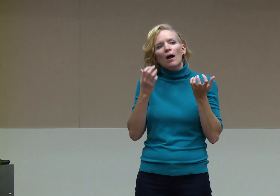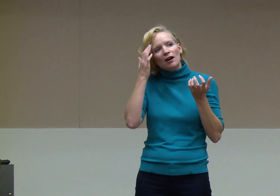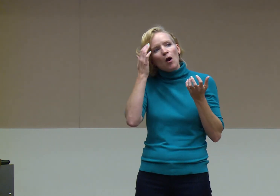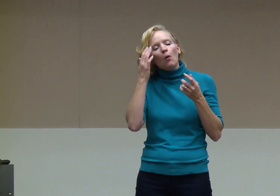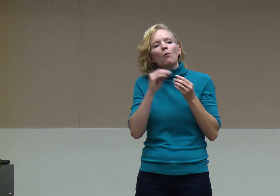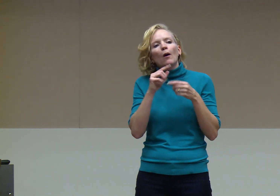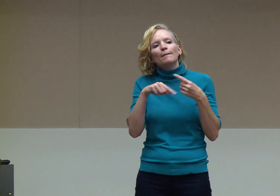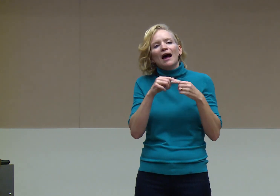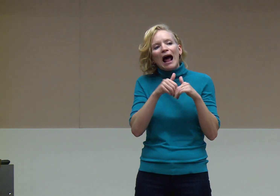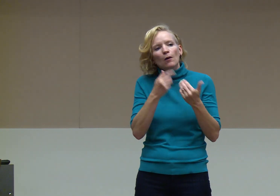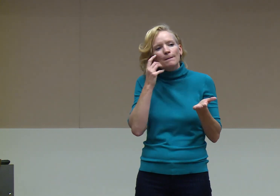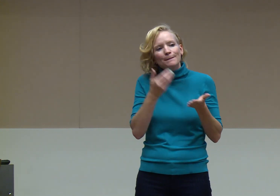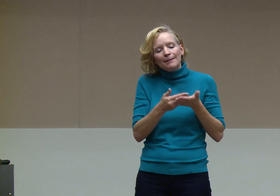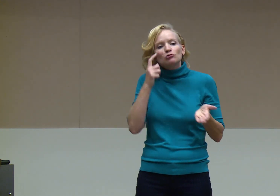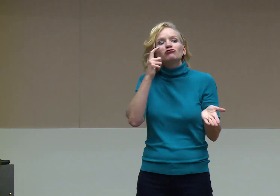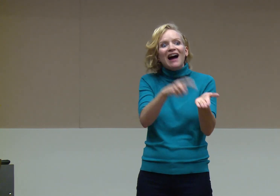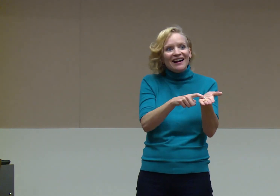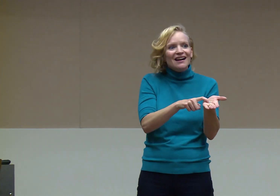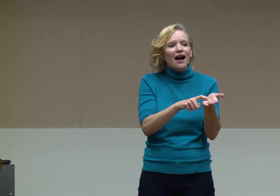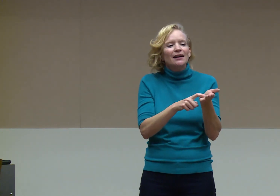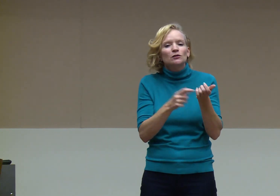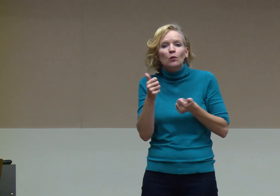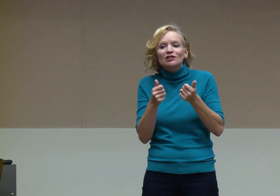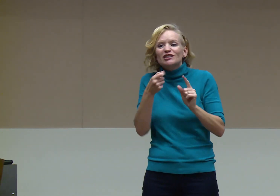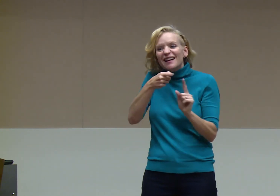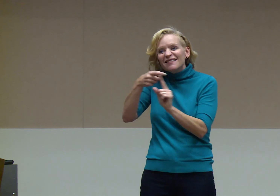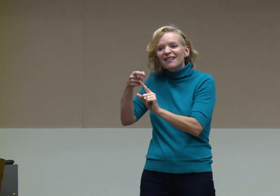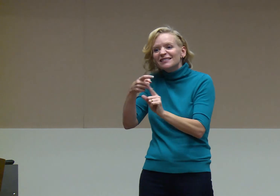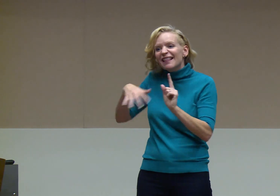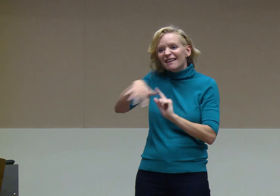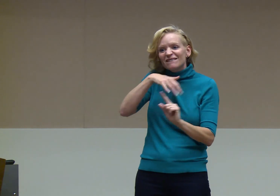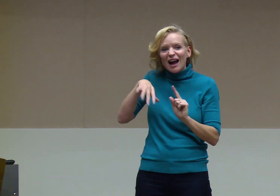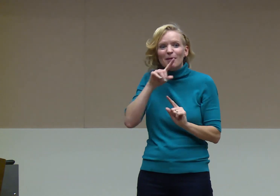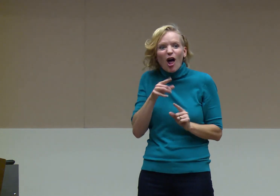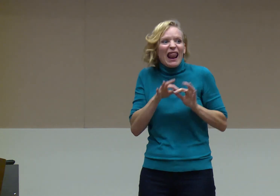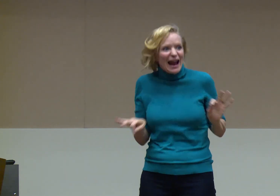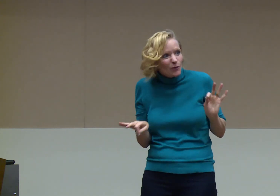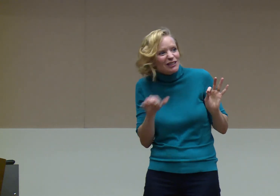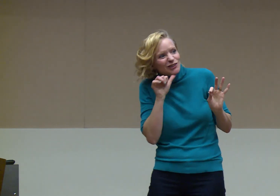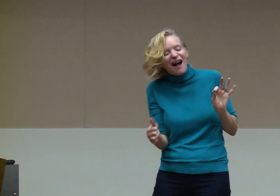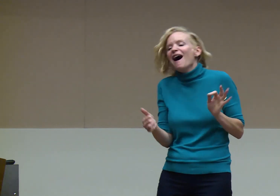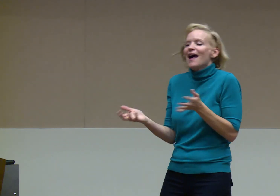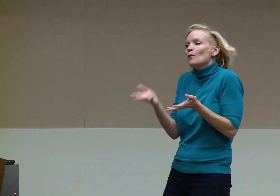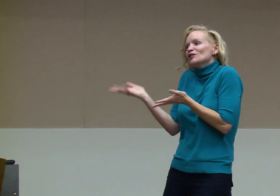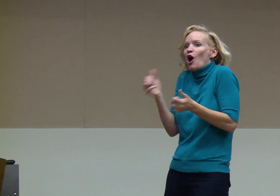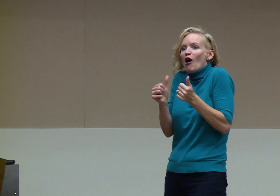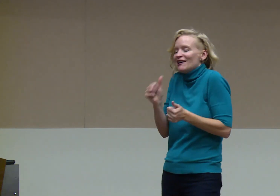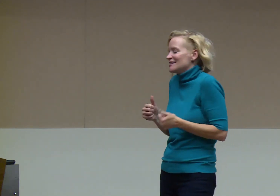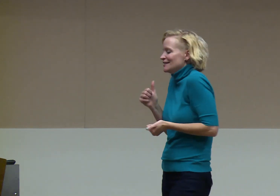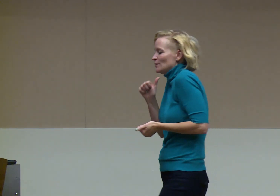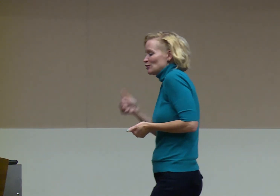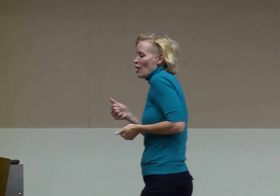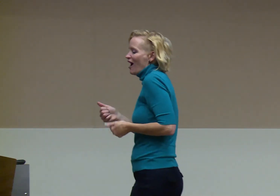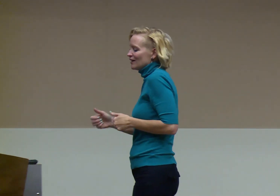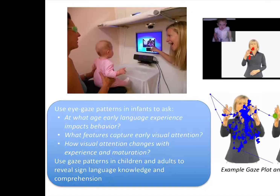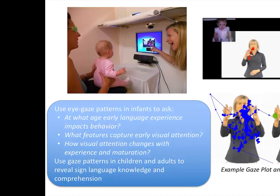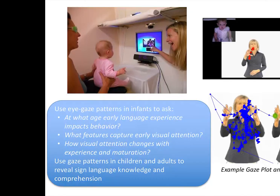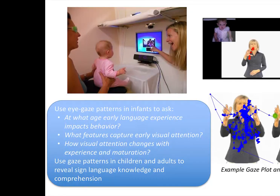We're interested in learning more about how babies can truly recognize the signals within their environment that dictate true language and not.